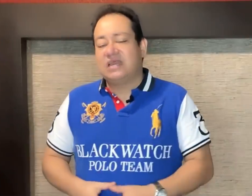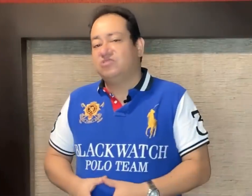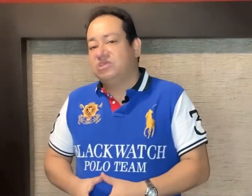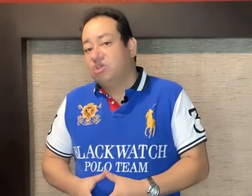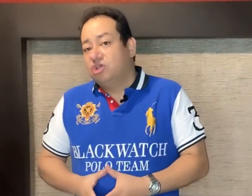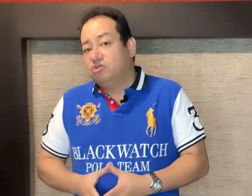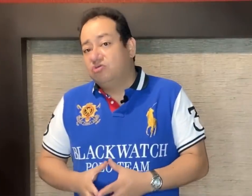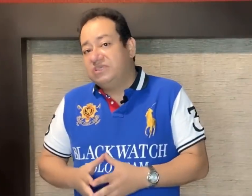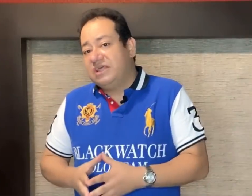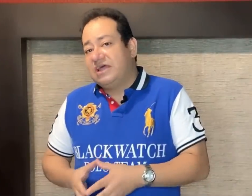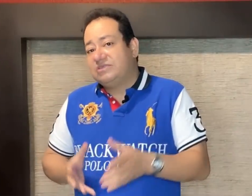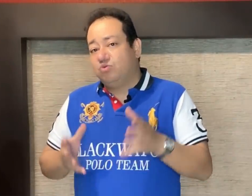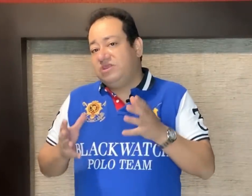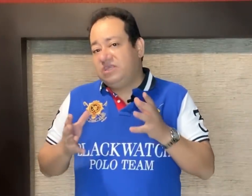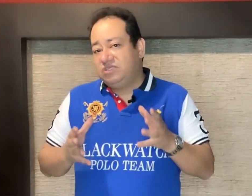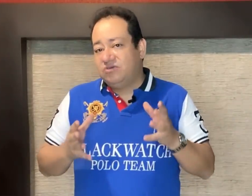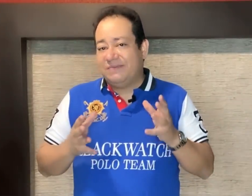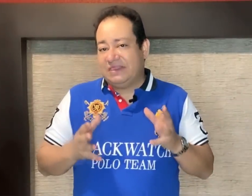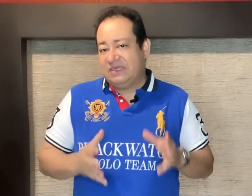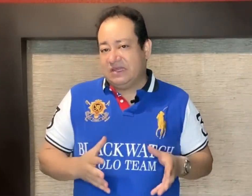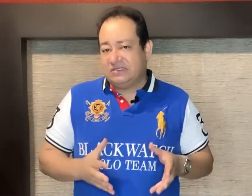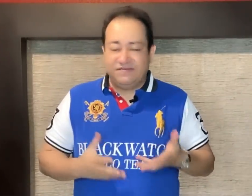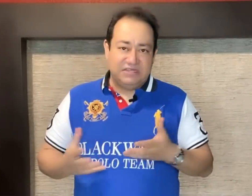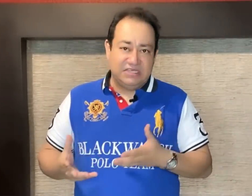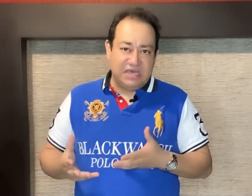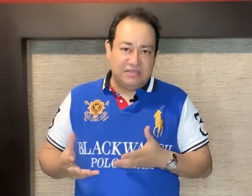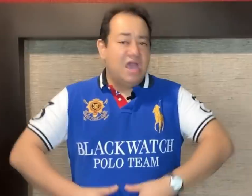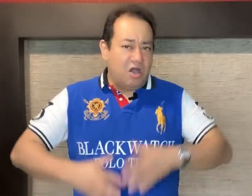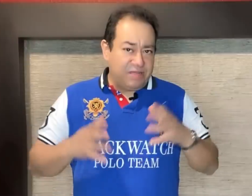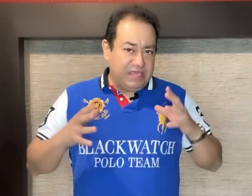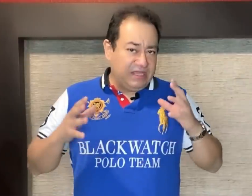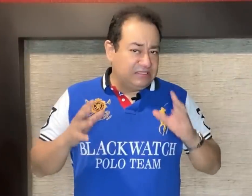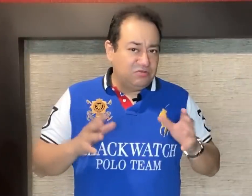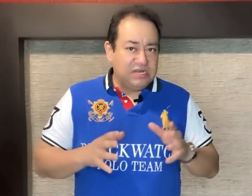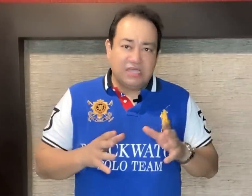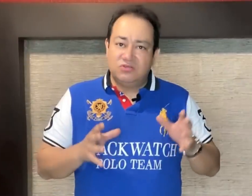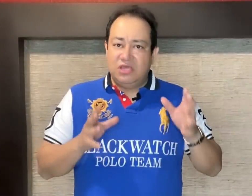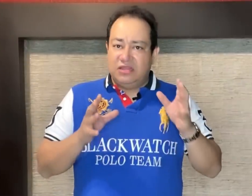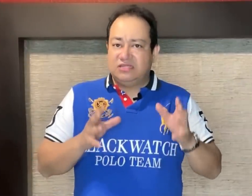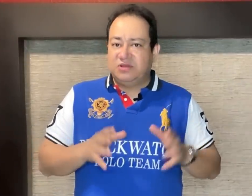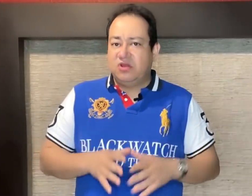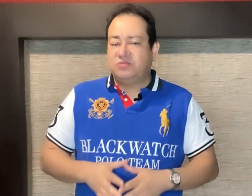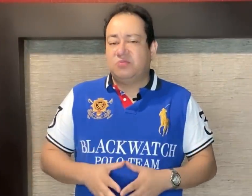considered an indication of lies of falsehood now this is not the case